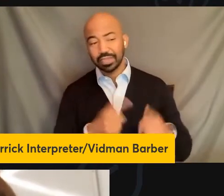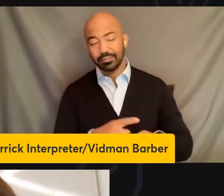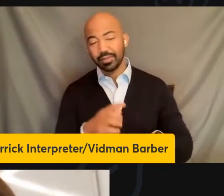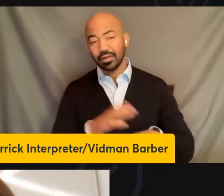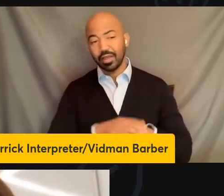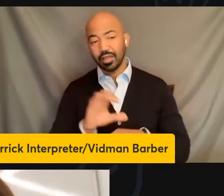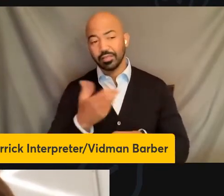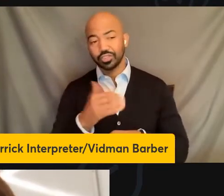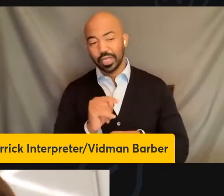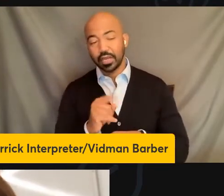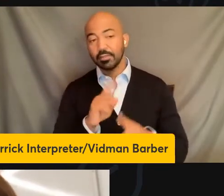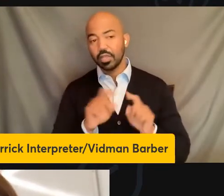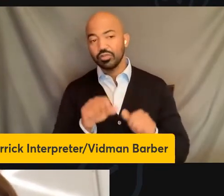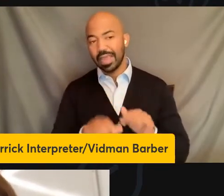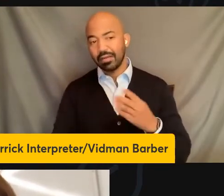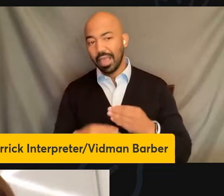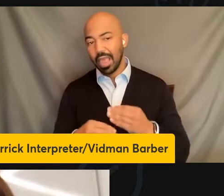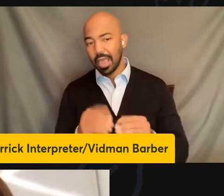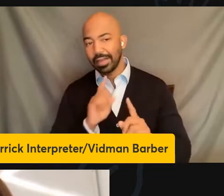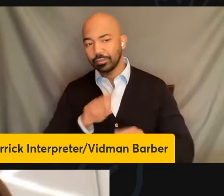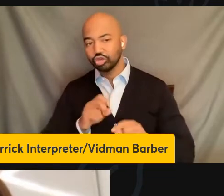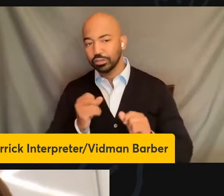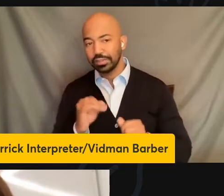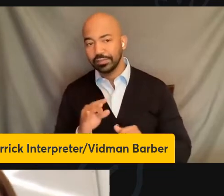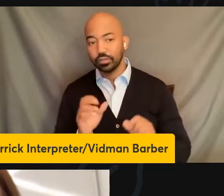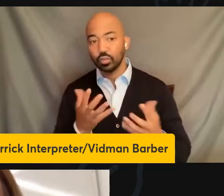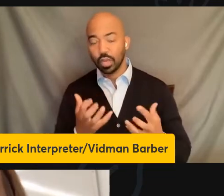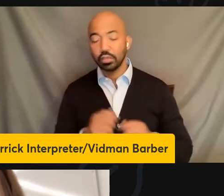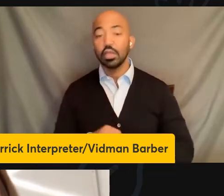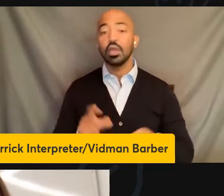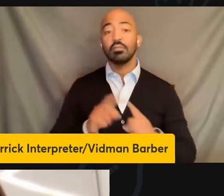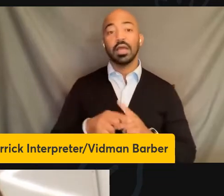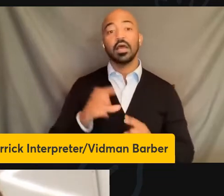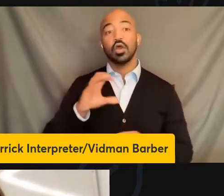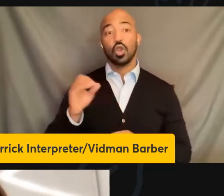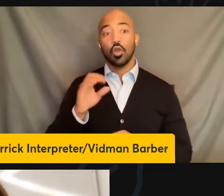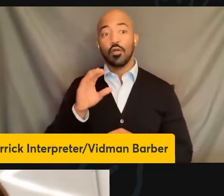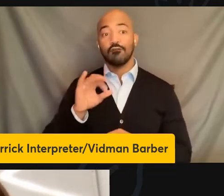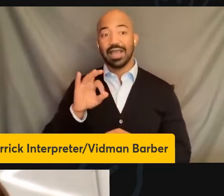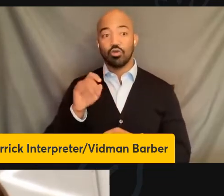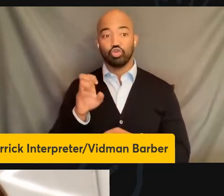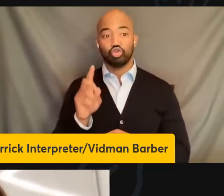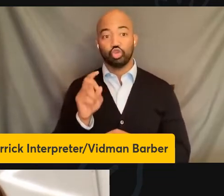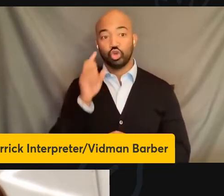last question. This is from one of our black and immuno co founders. We know that IO C's are important in the interaction